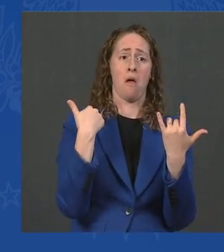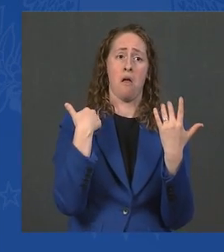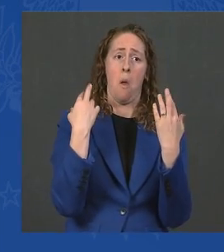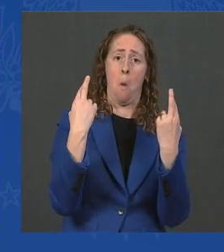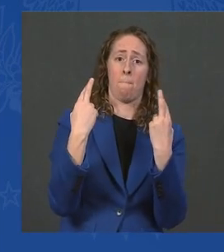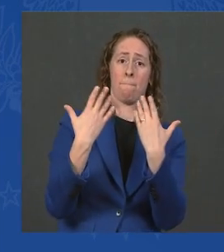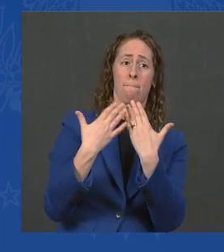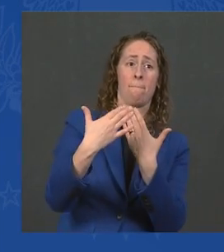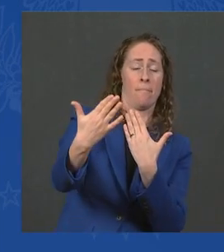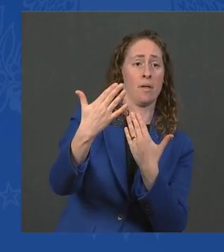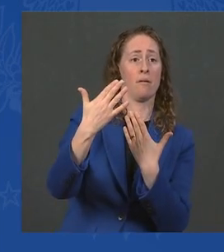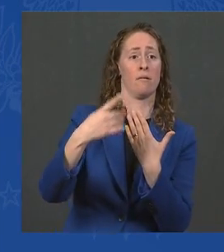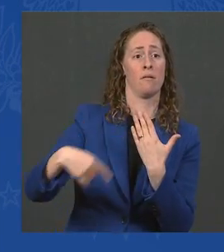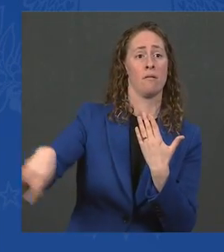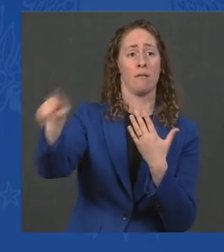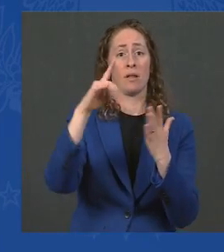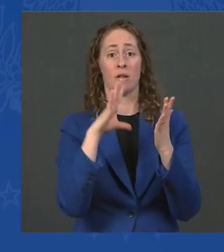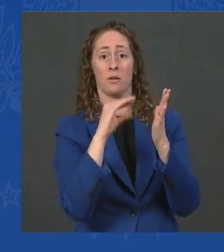is that politics doesn't have to be this way.